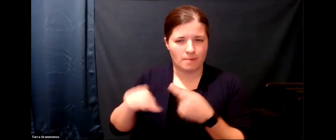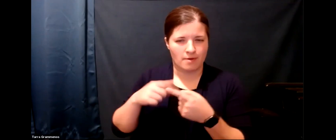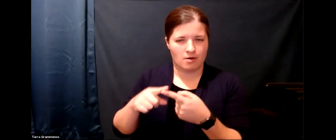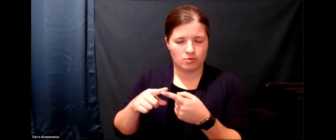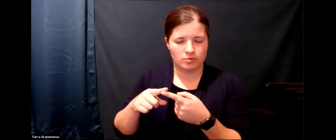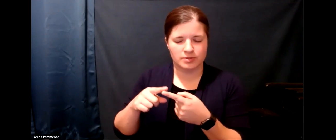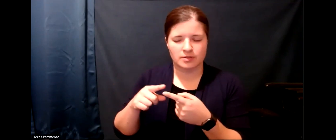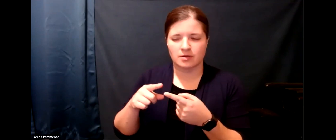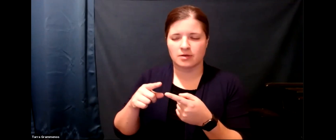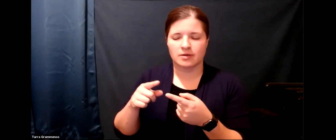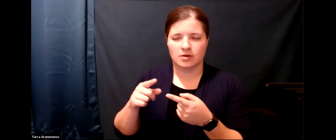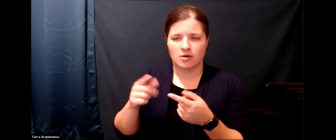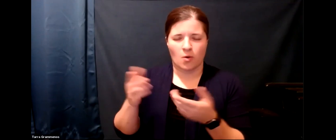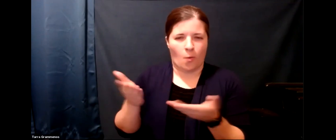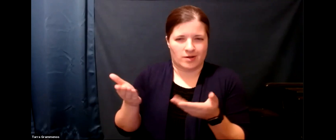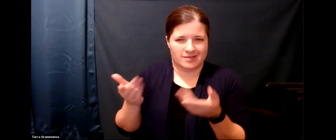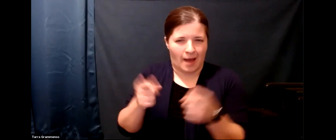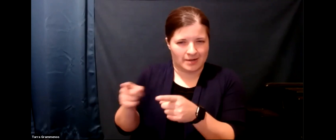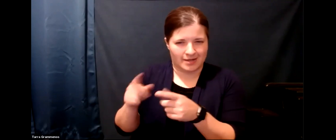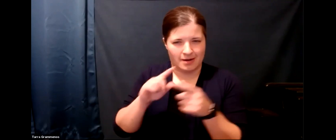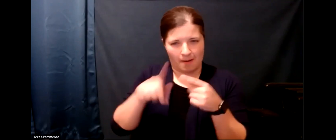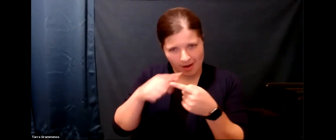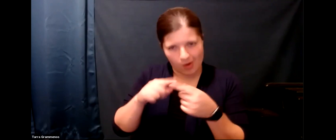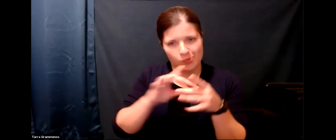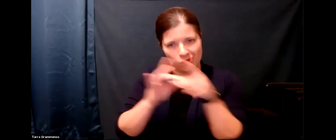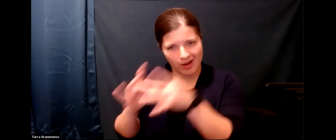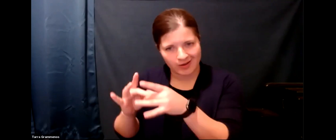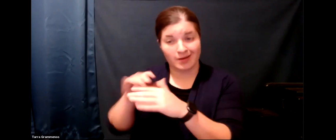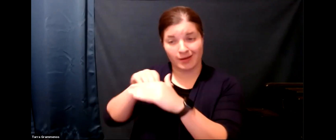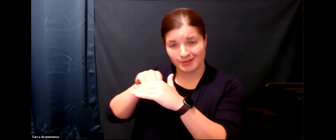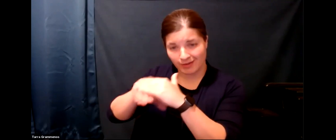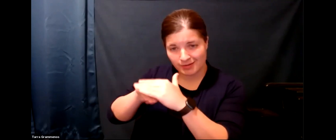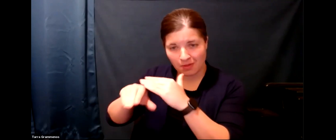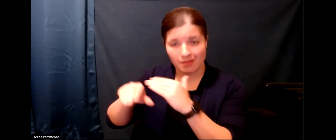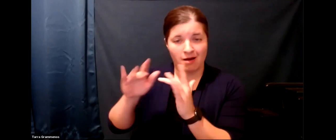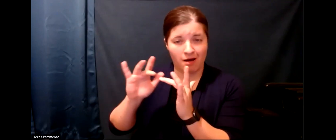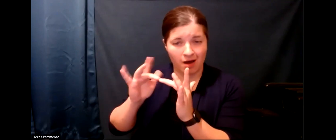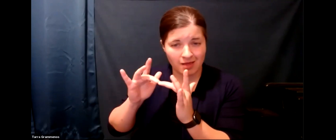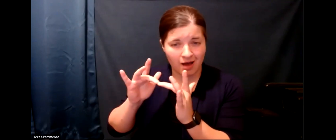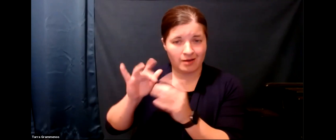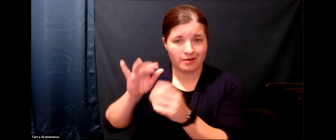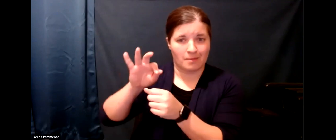to create an accessible online ballot for the blind.